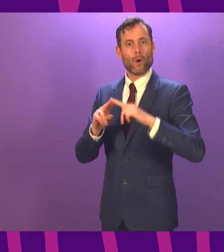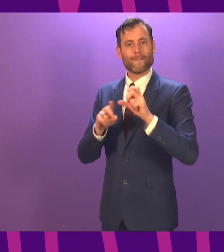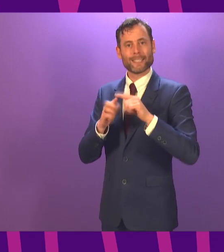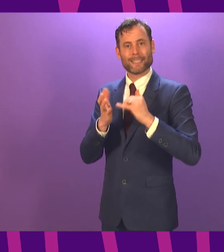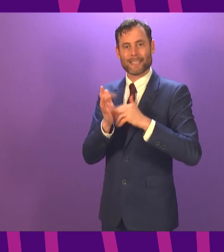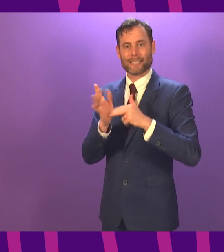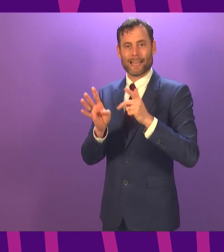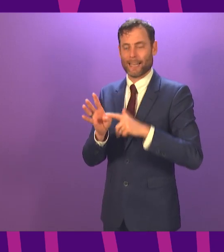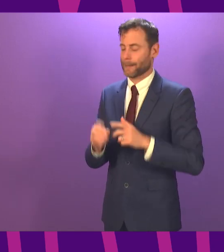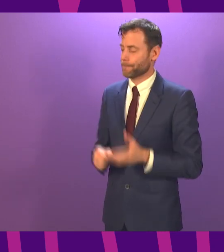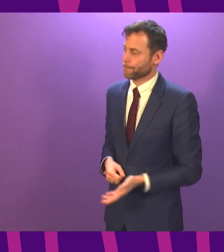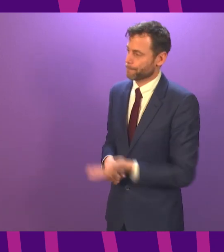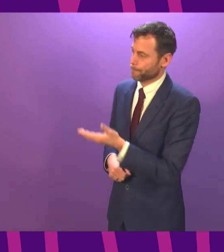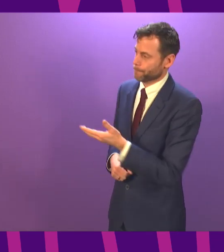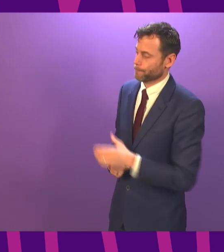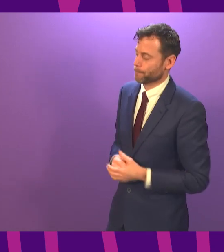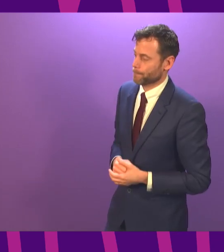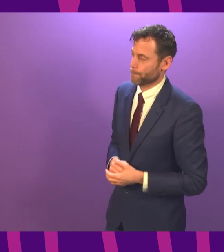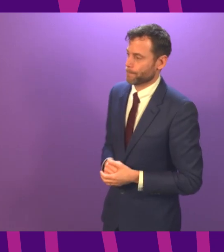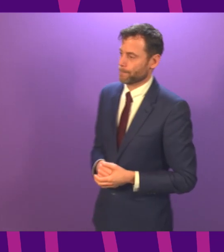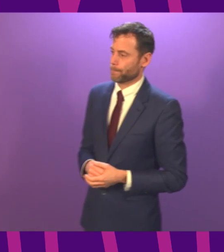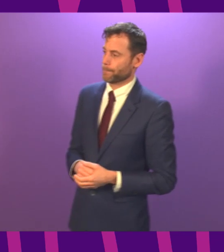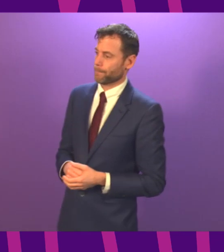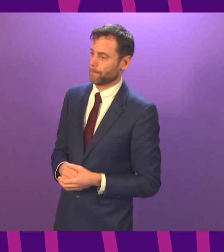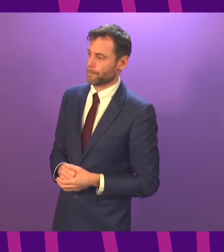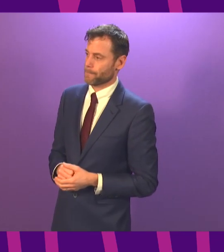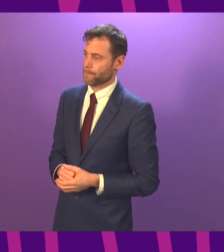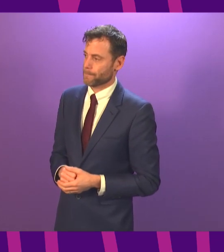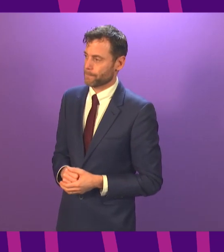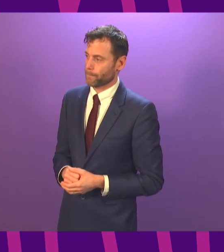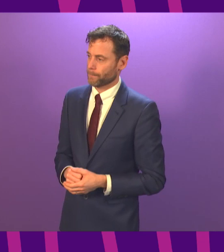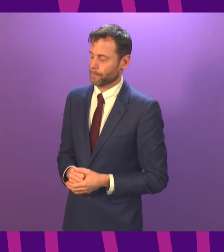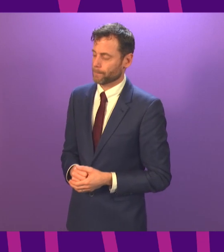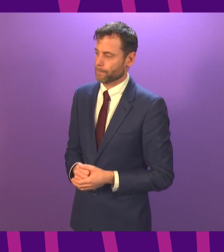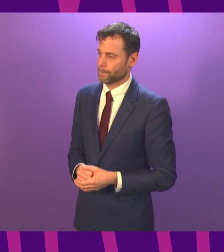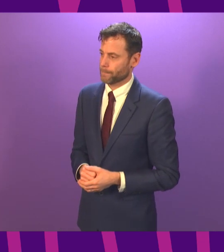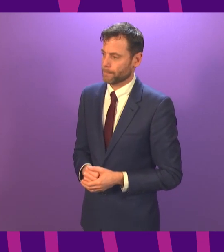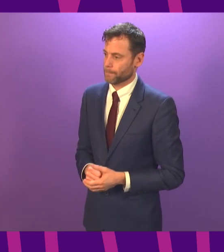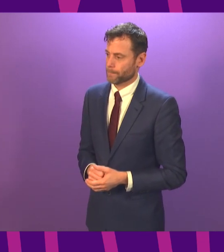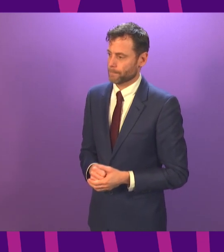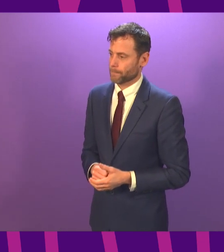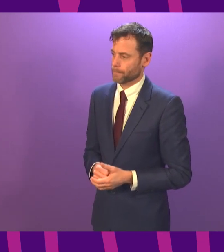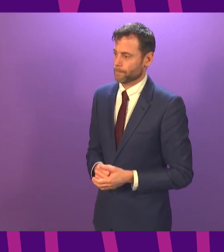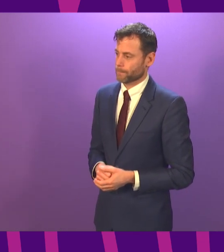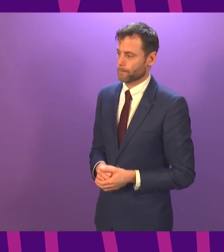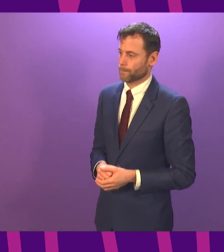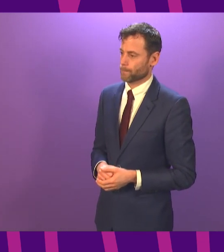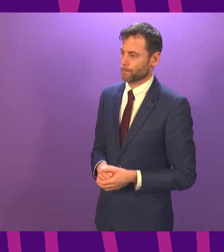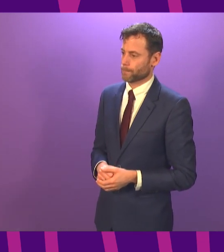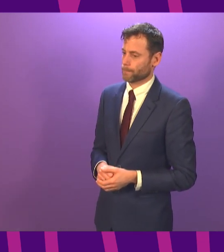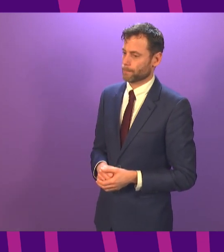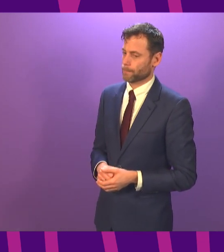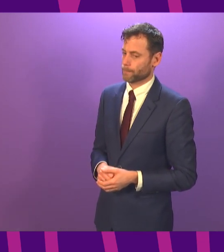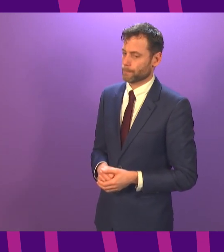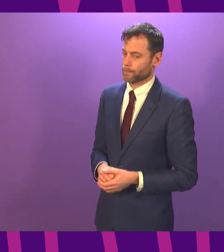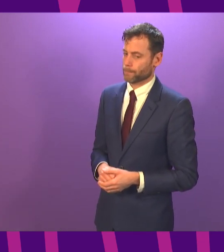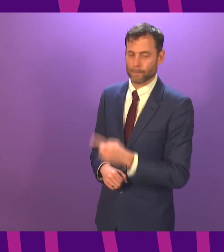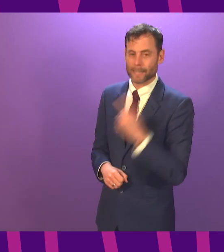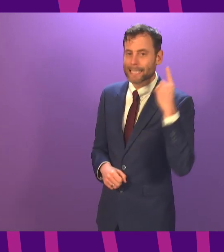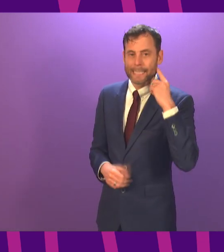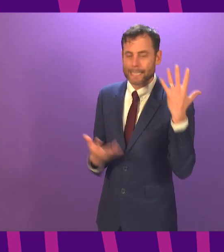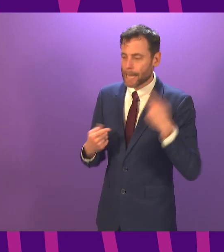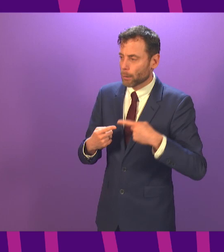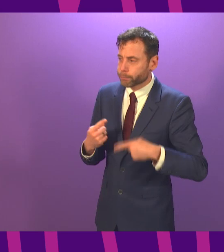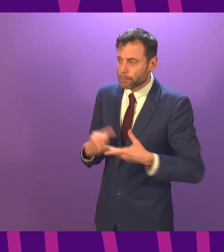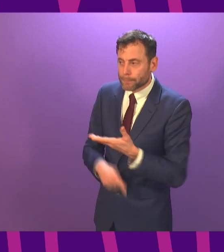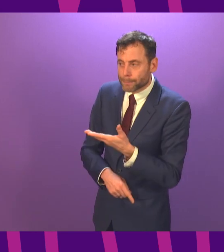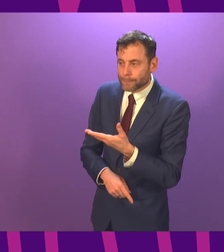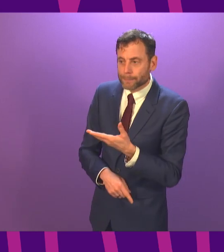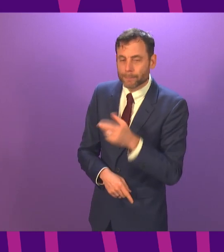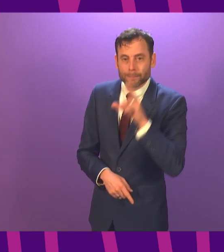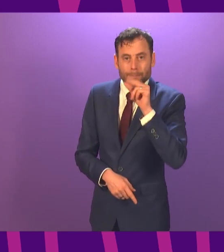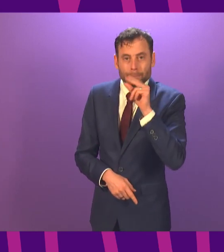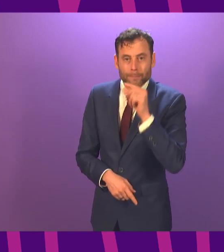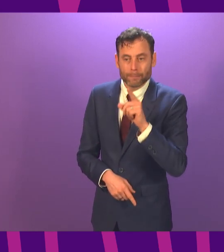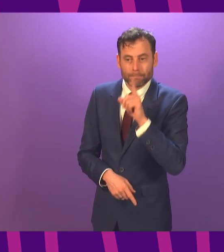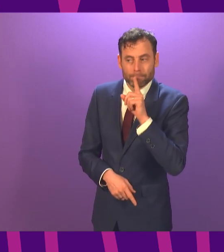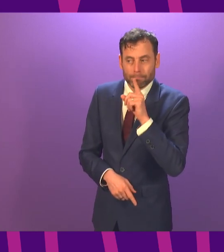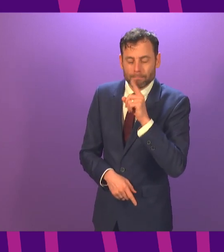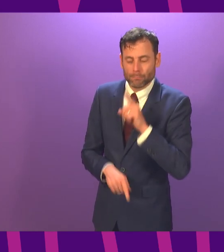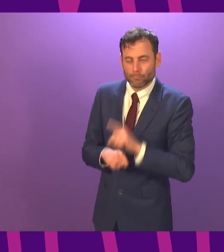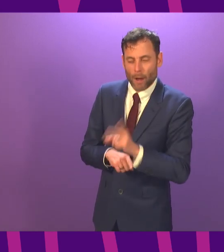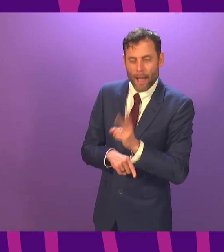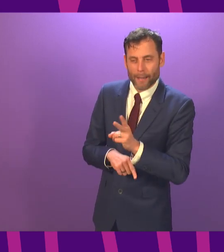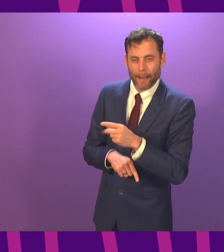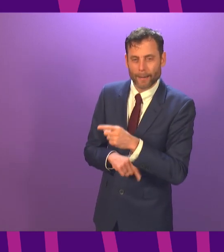The Presiding Officer: We come next to Neil Findlay.